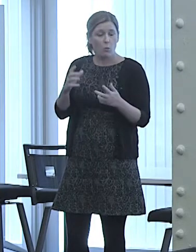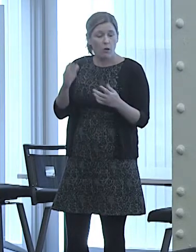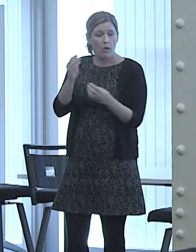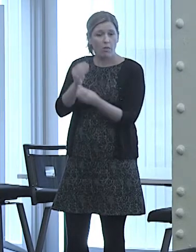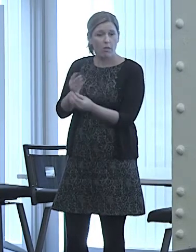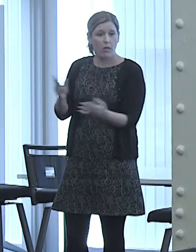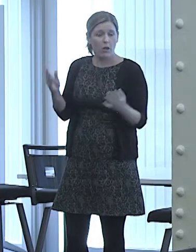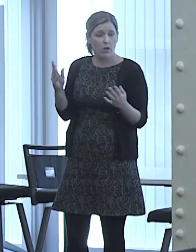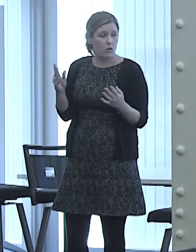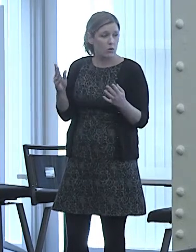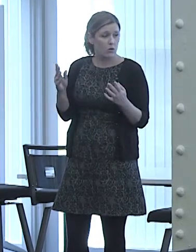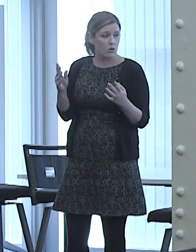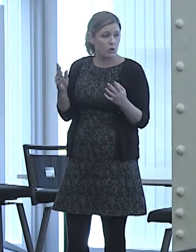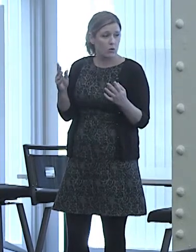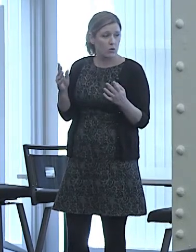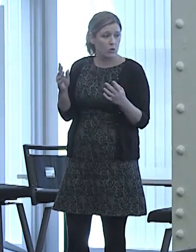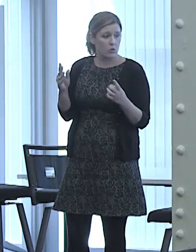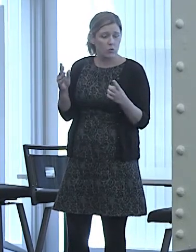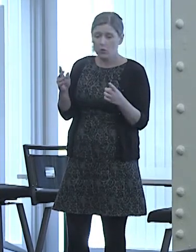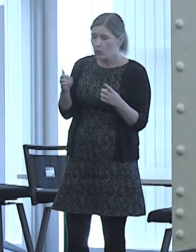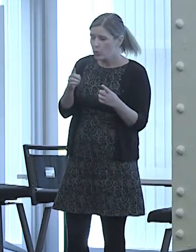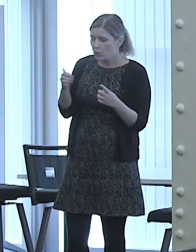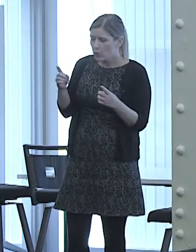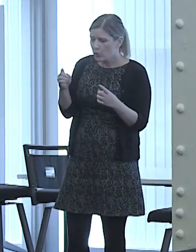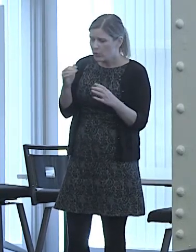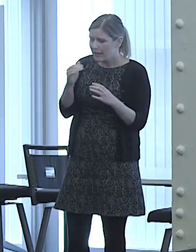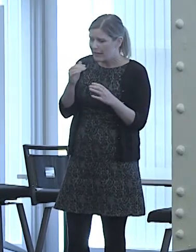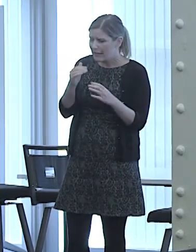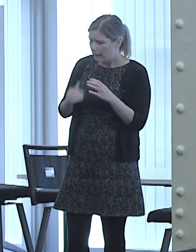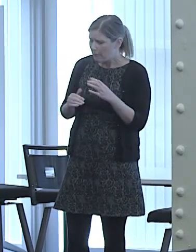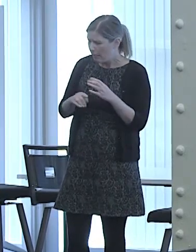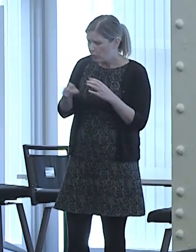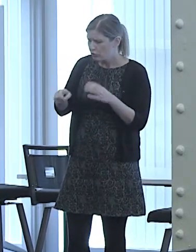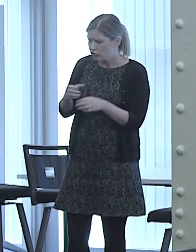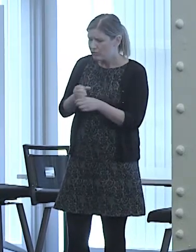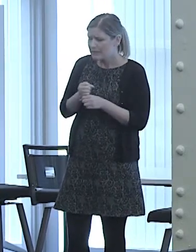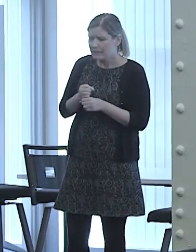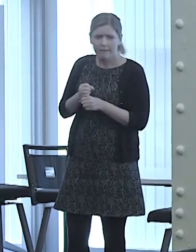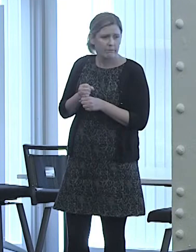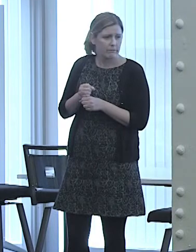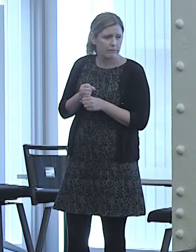in the email that you probably should have gotten, one of the hundred from me,